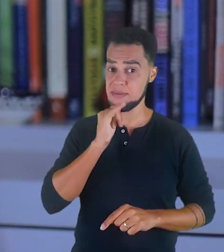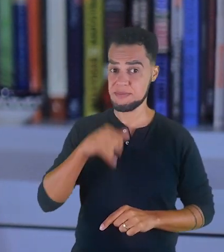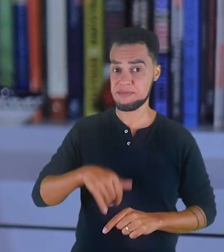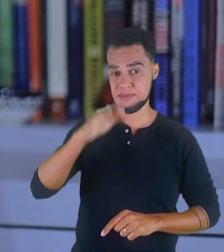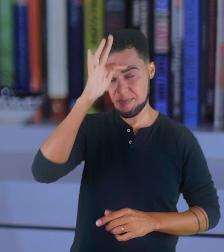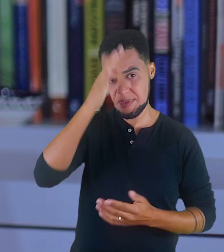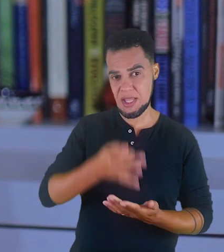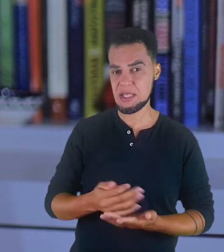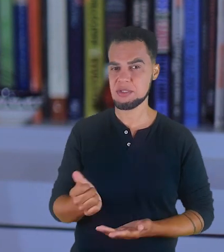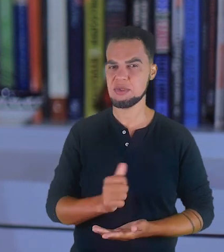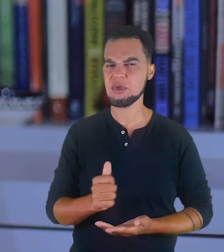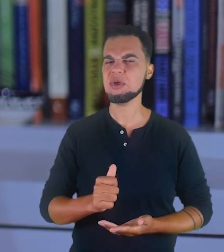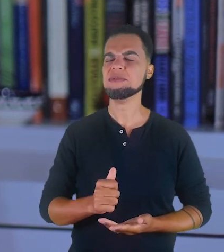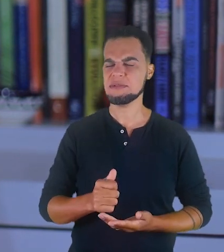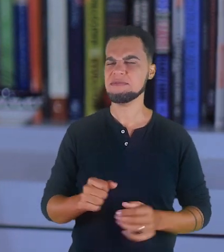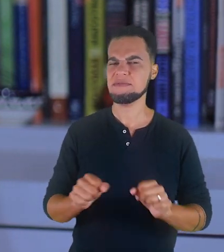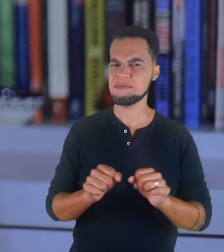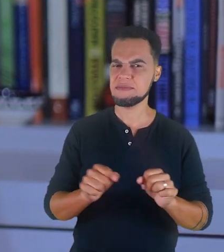Here on Thesis Eleven there was even an election platform.